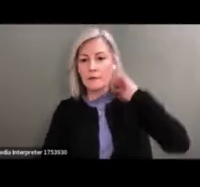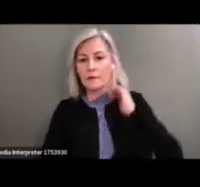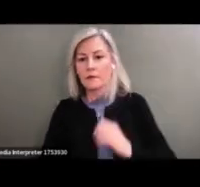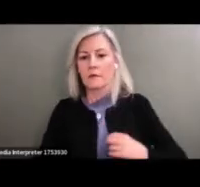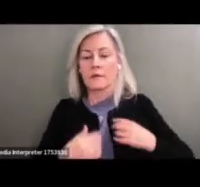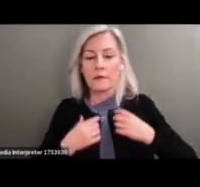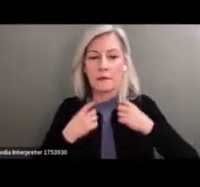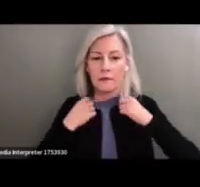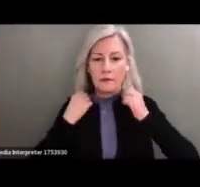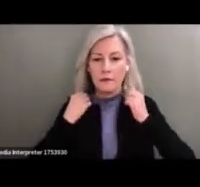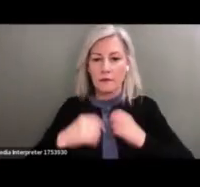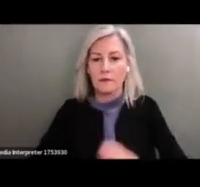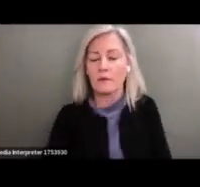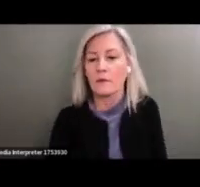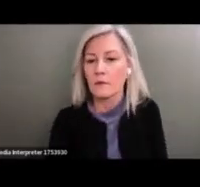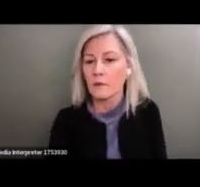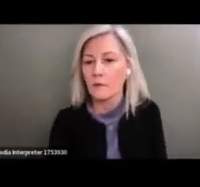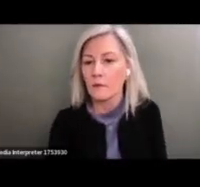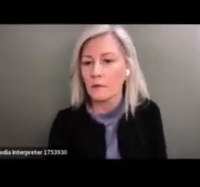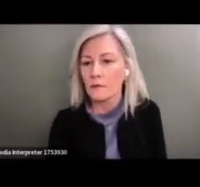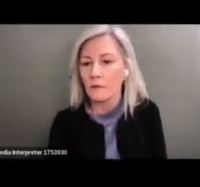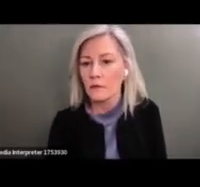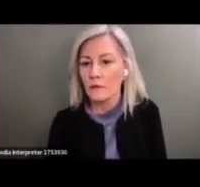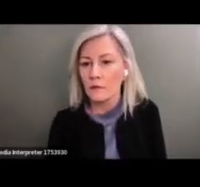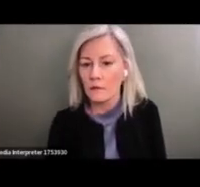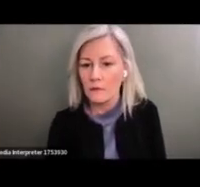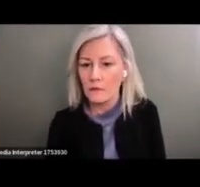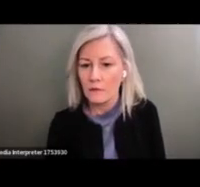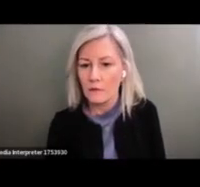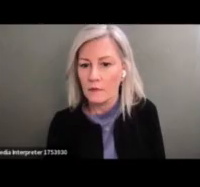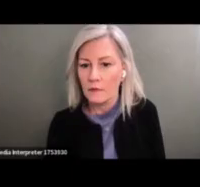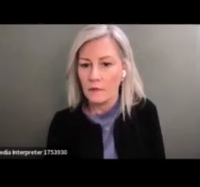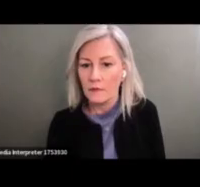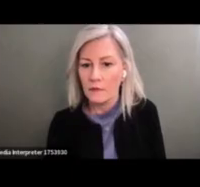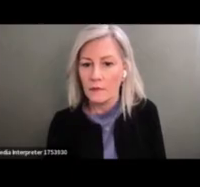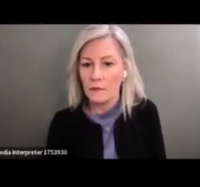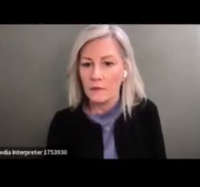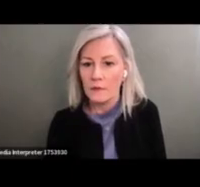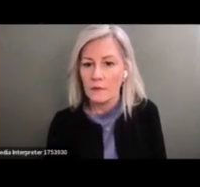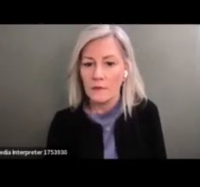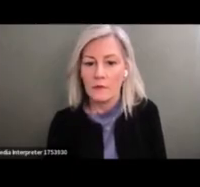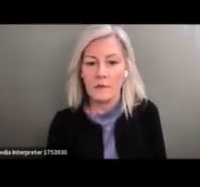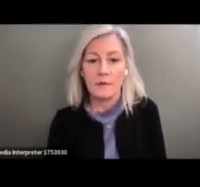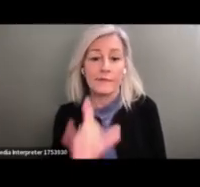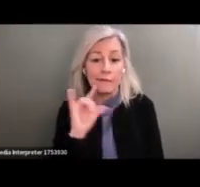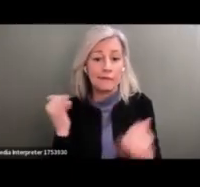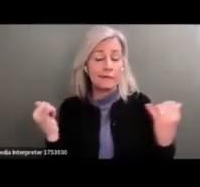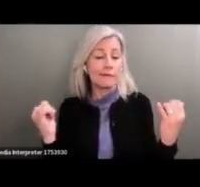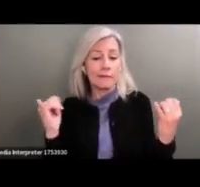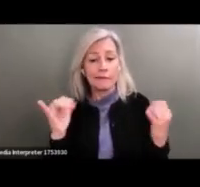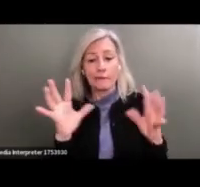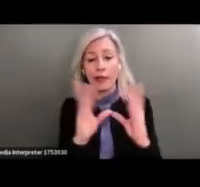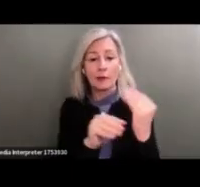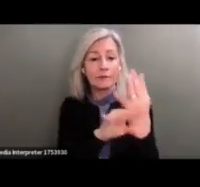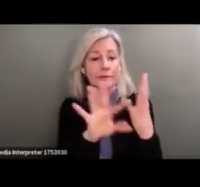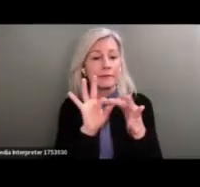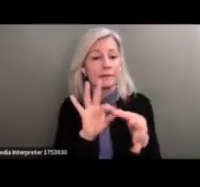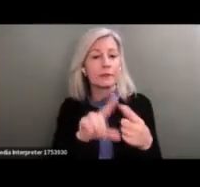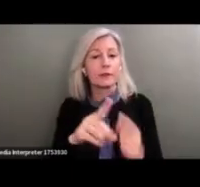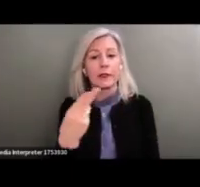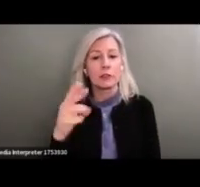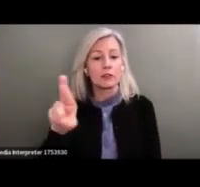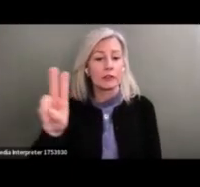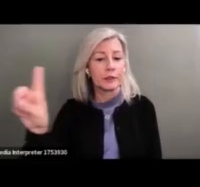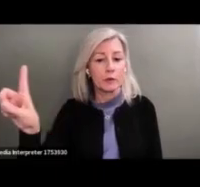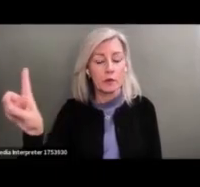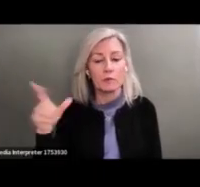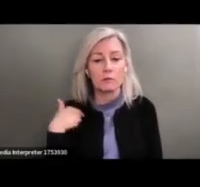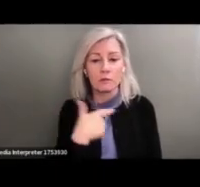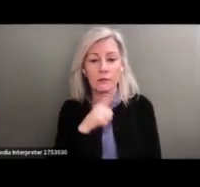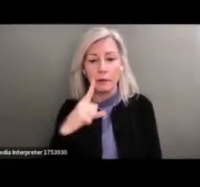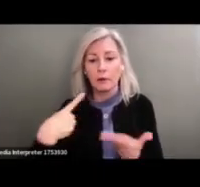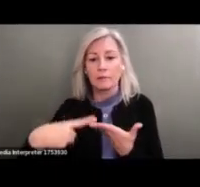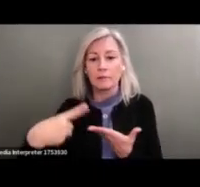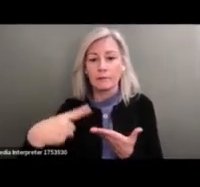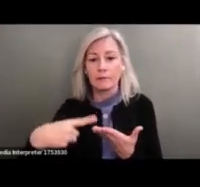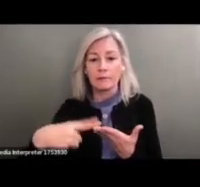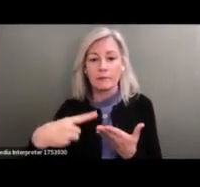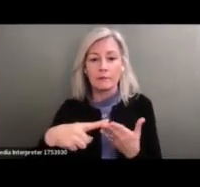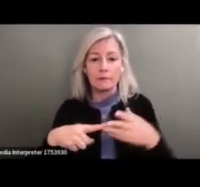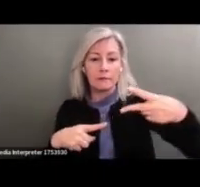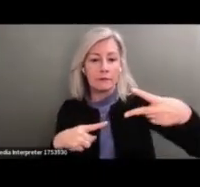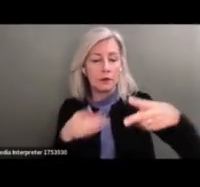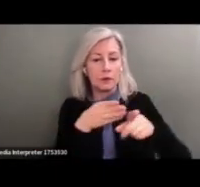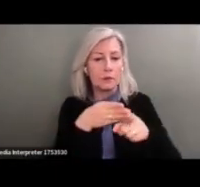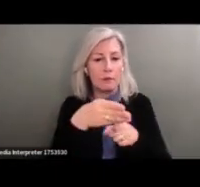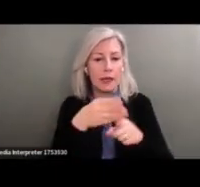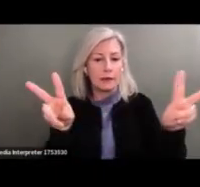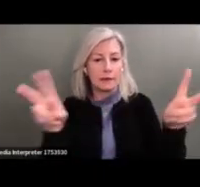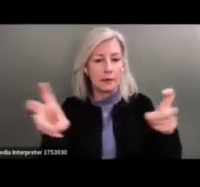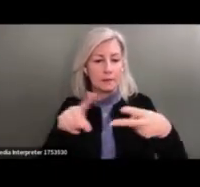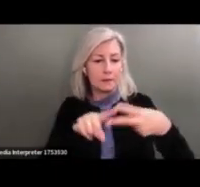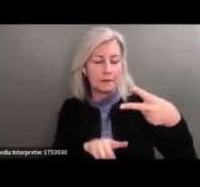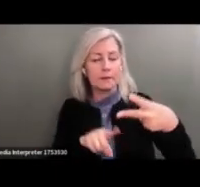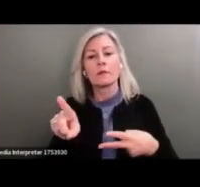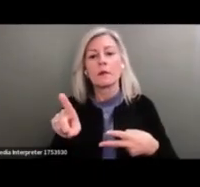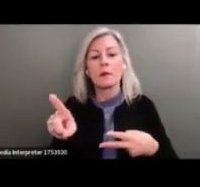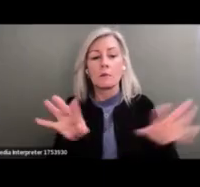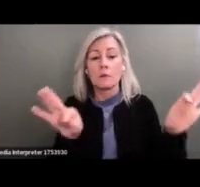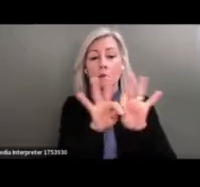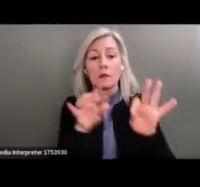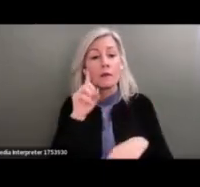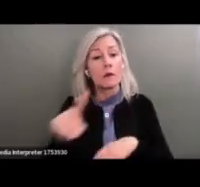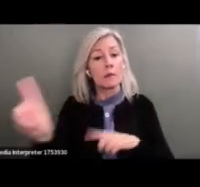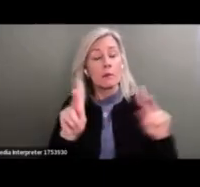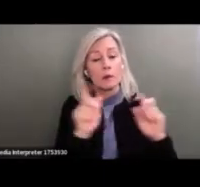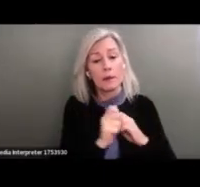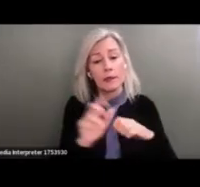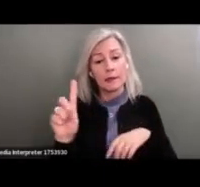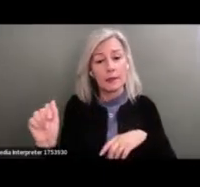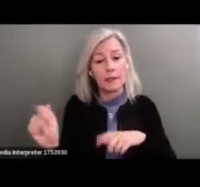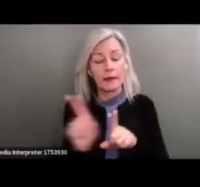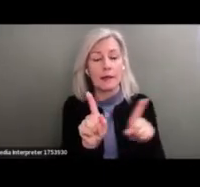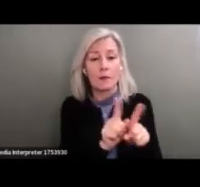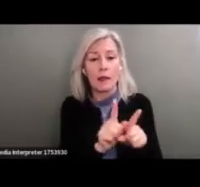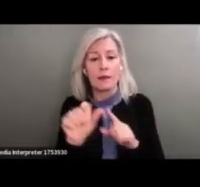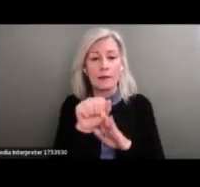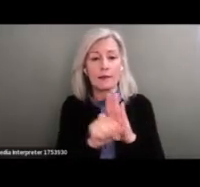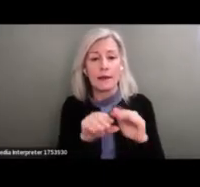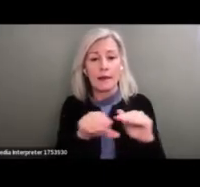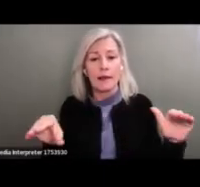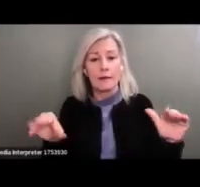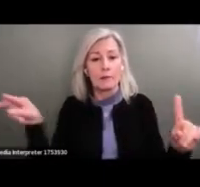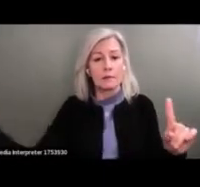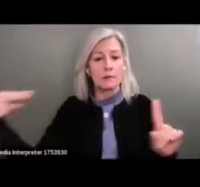Hopefully that worked. Okay, so today's webinar is an overview of H.R. 1, and we will be covering two main topics, the significance for people with disabilities, as well as state-level perspectives.